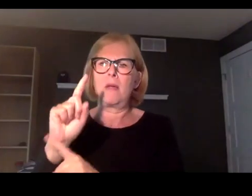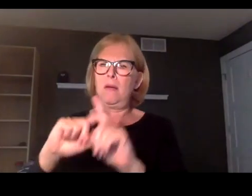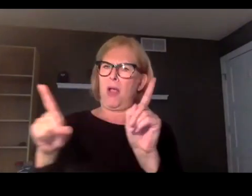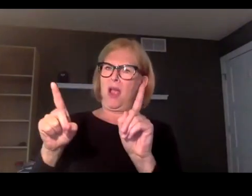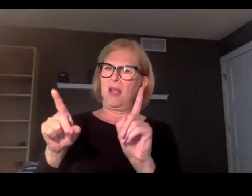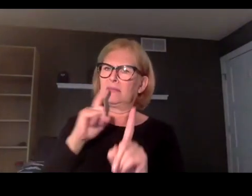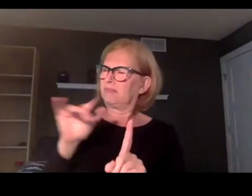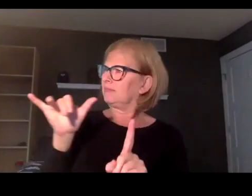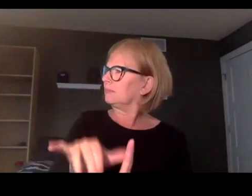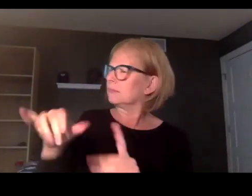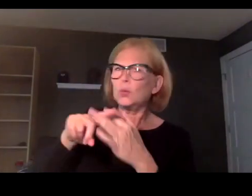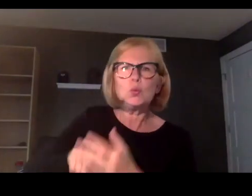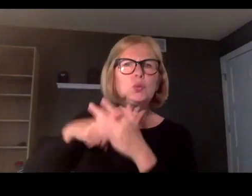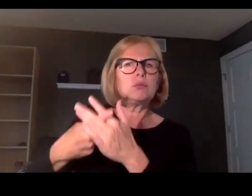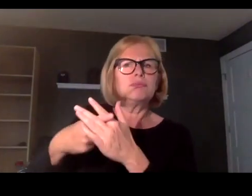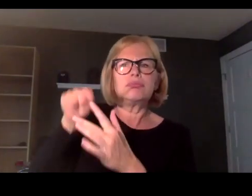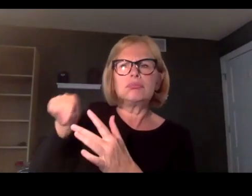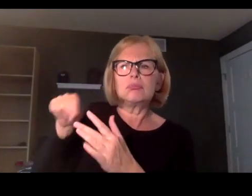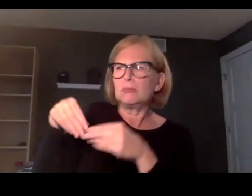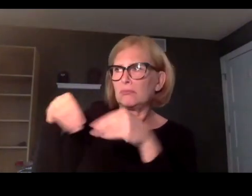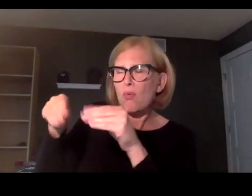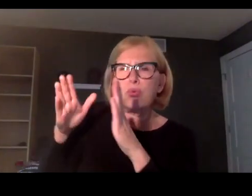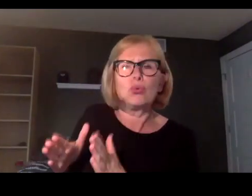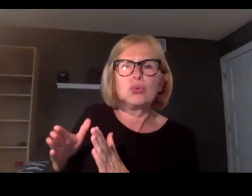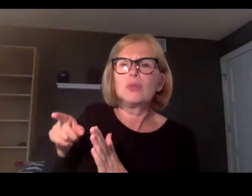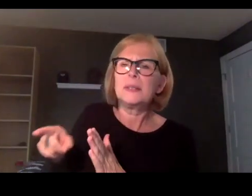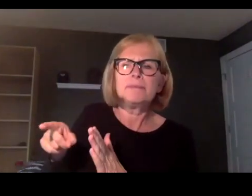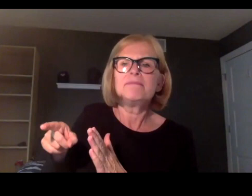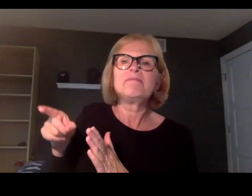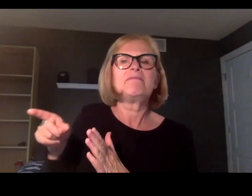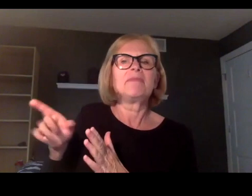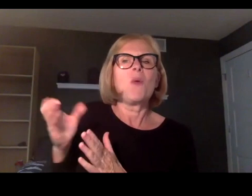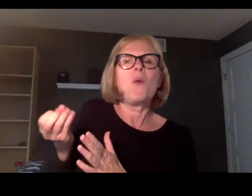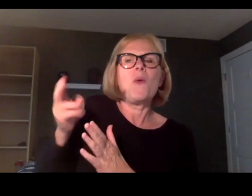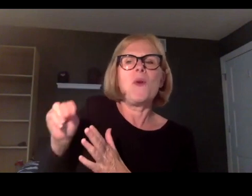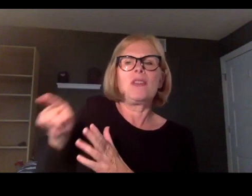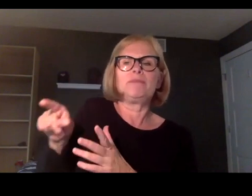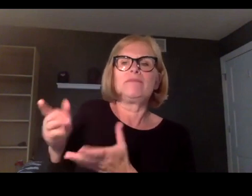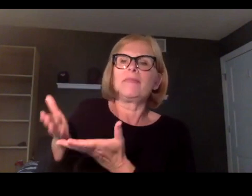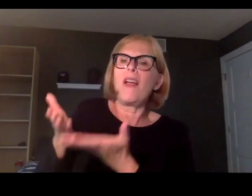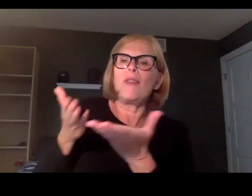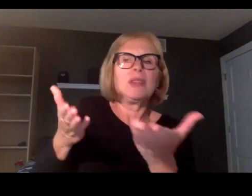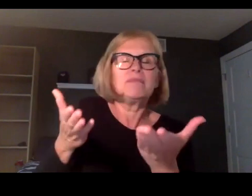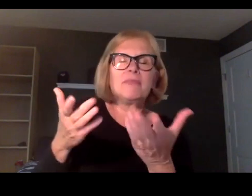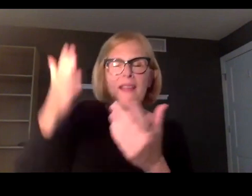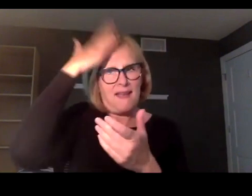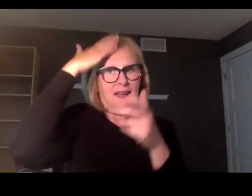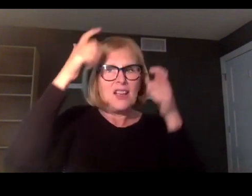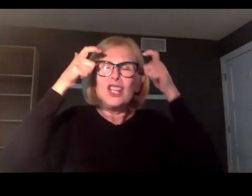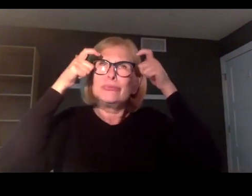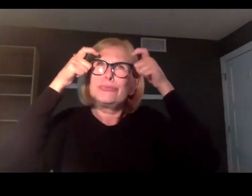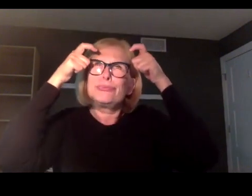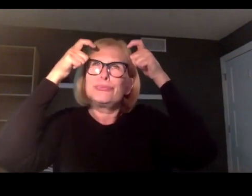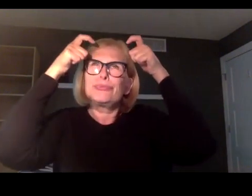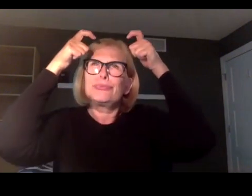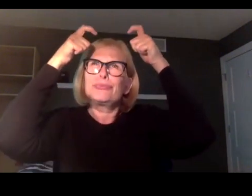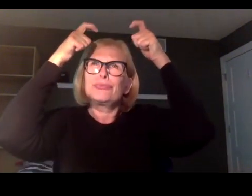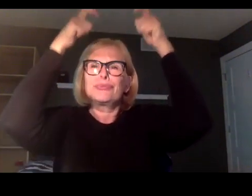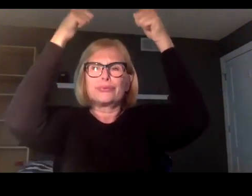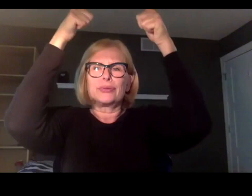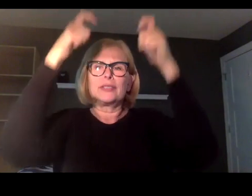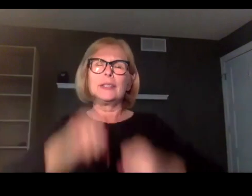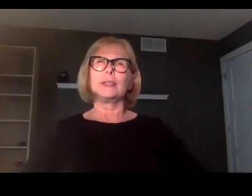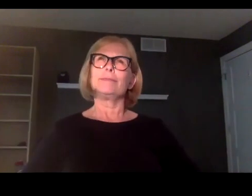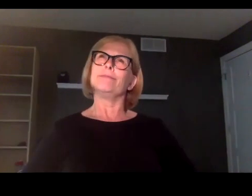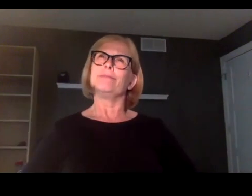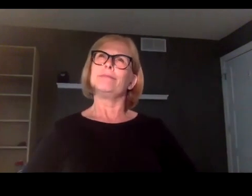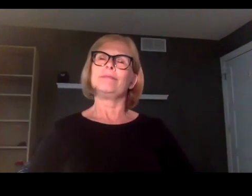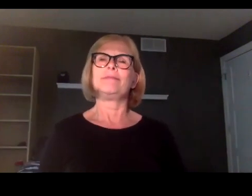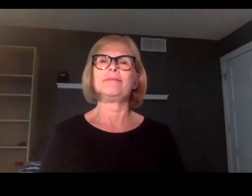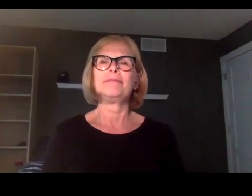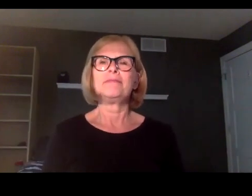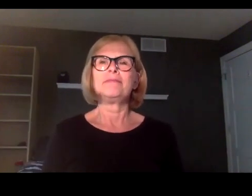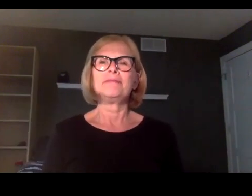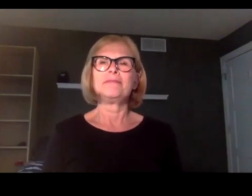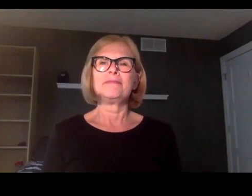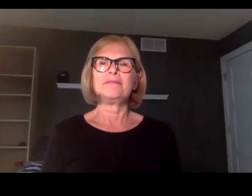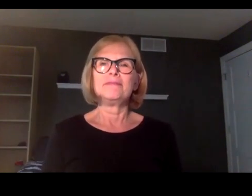carrying his wares on his back. He carried them on top of his head